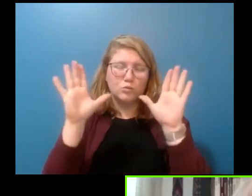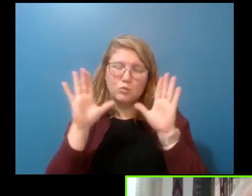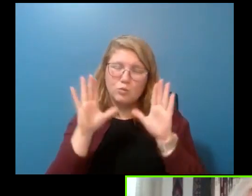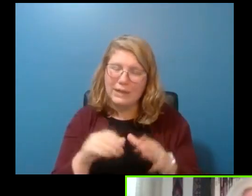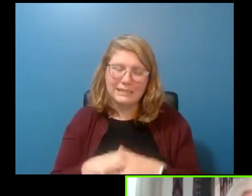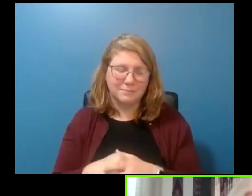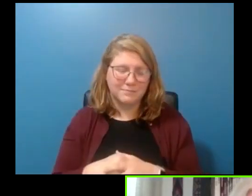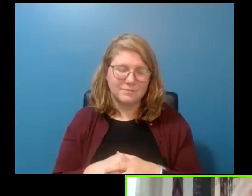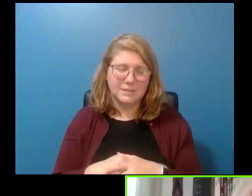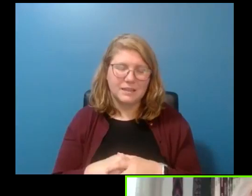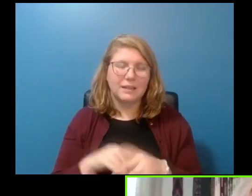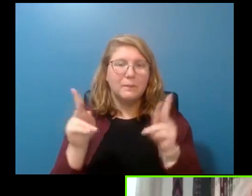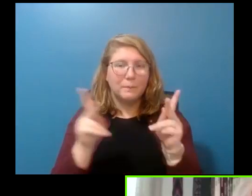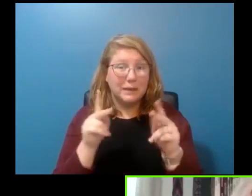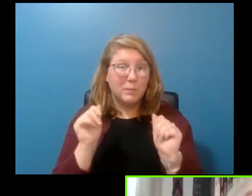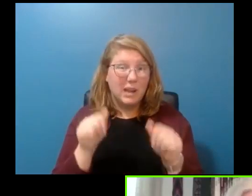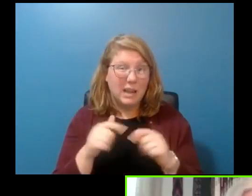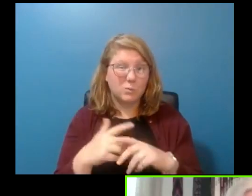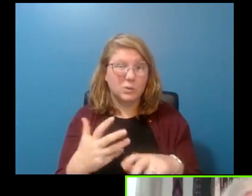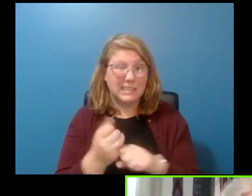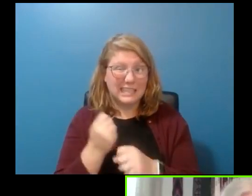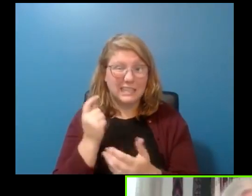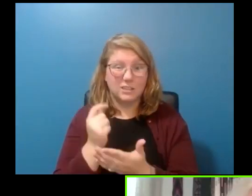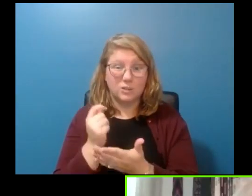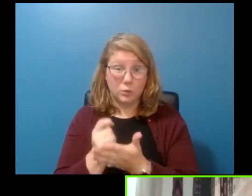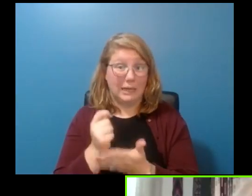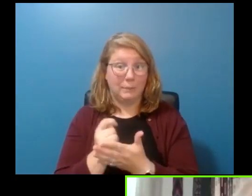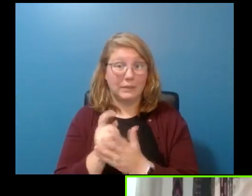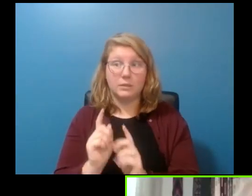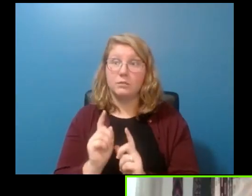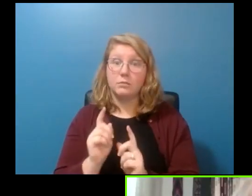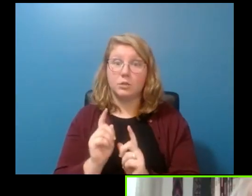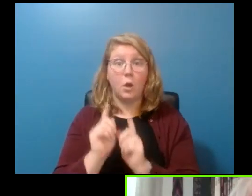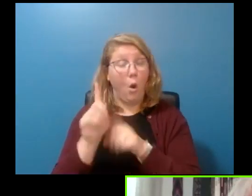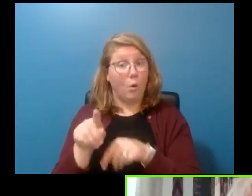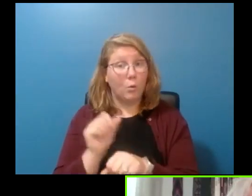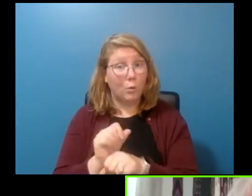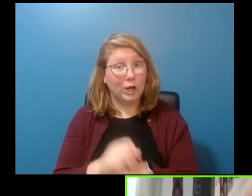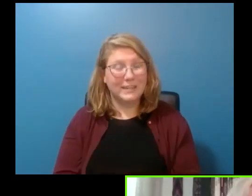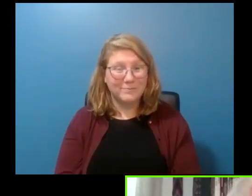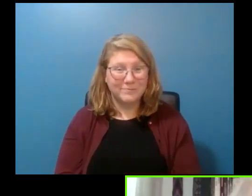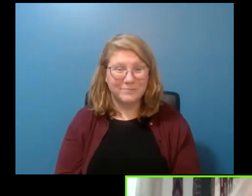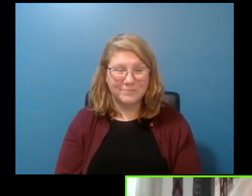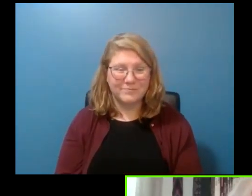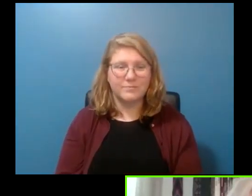Here at the HUB you don't have to be a person with a disability to utilize our services. When